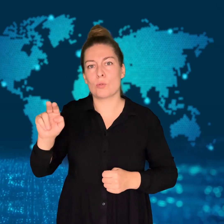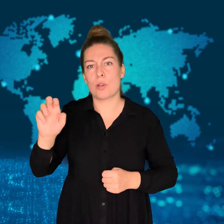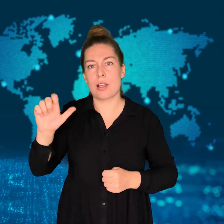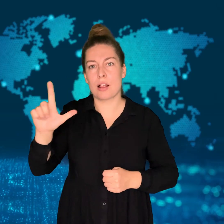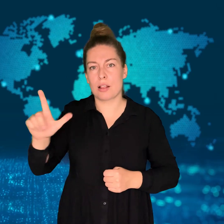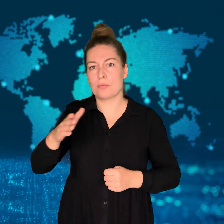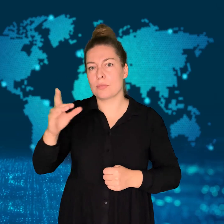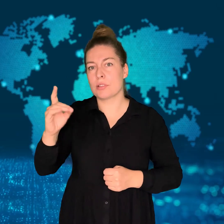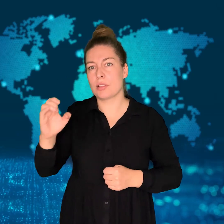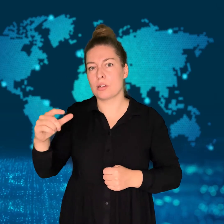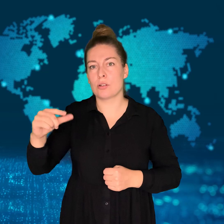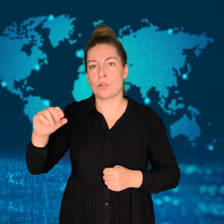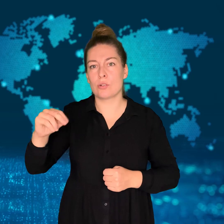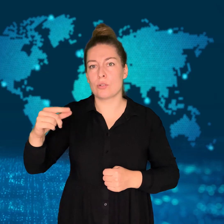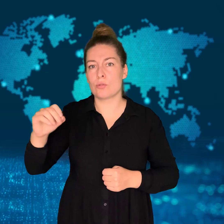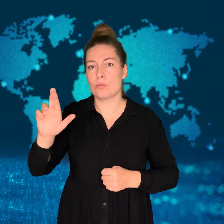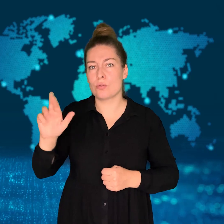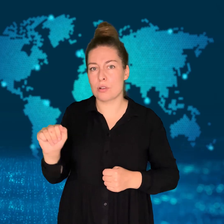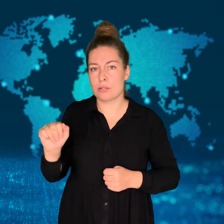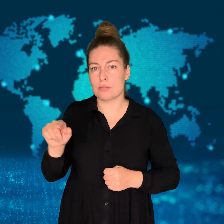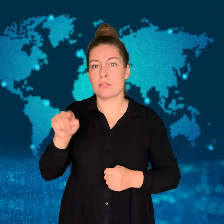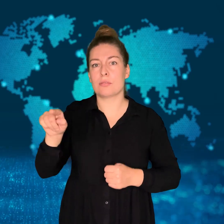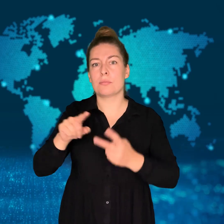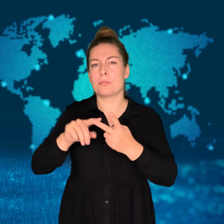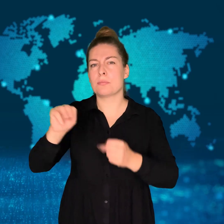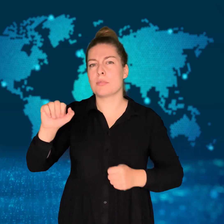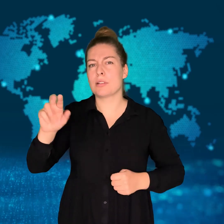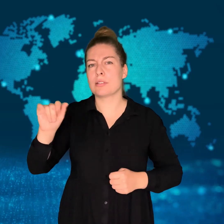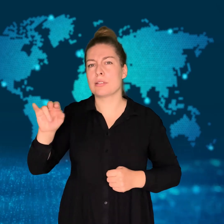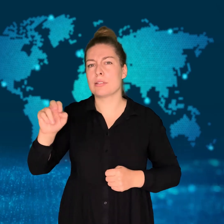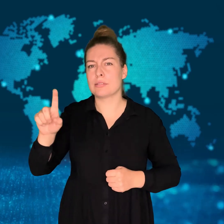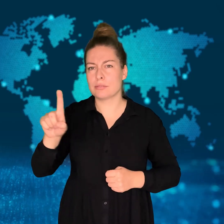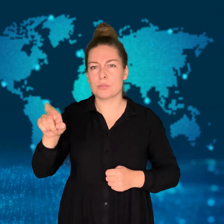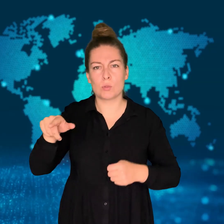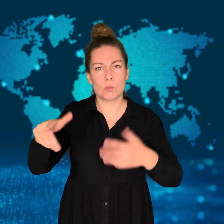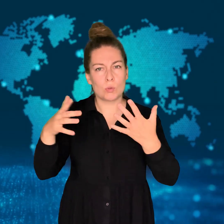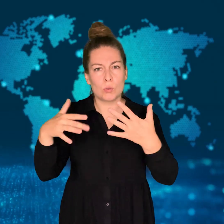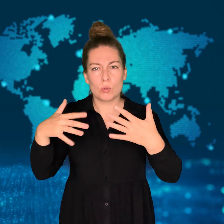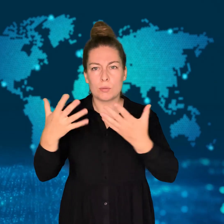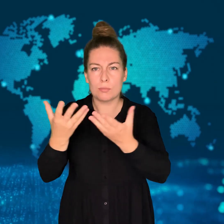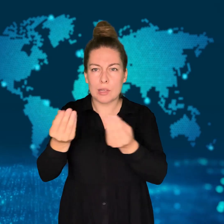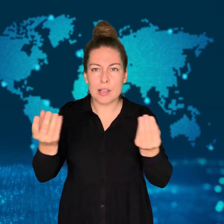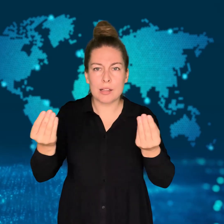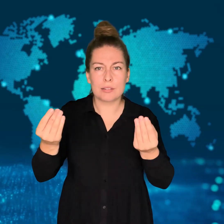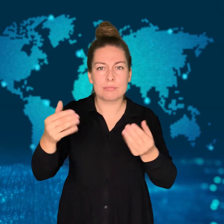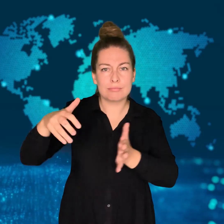an archaeologist, Manuel de Góngora y Martínez,